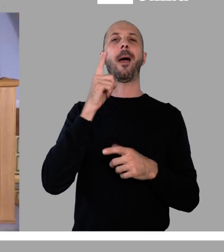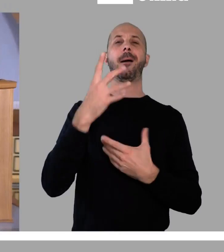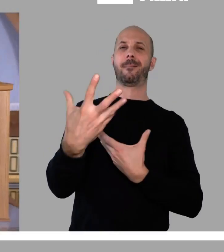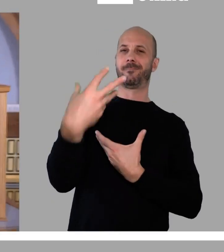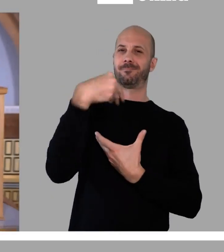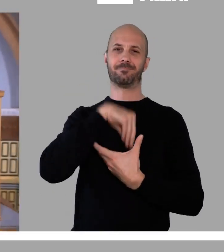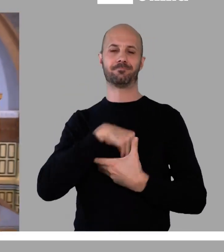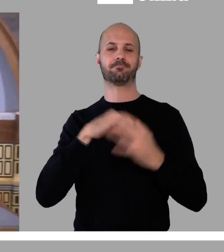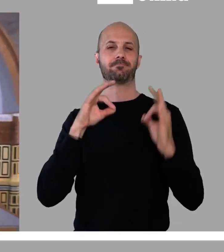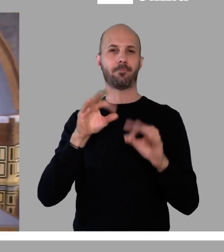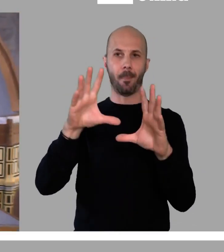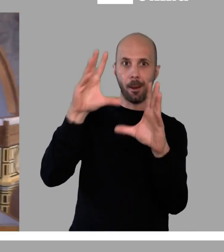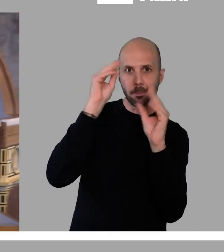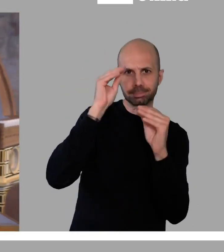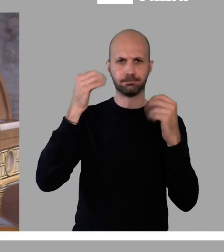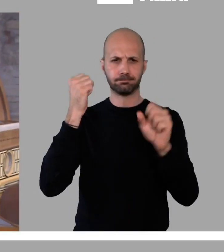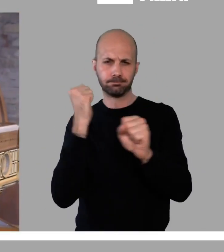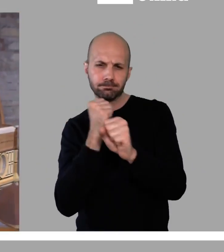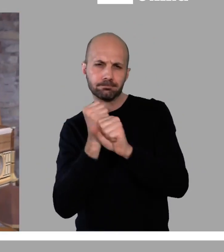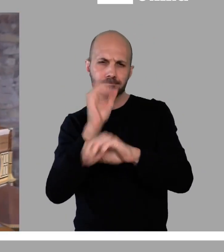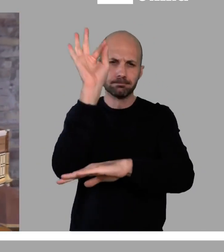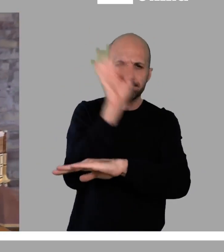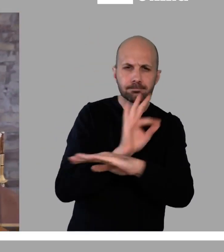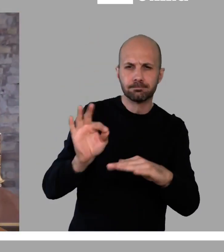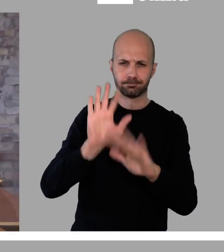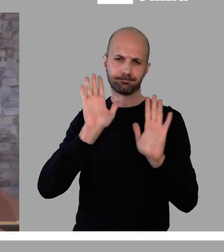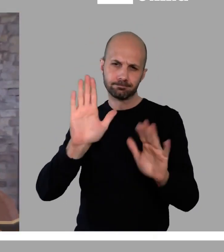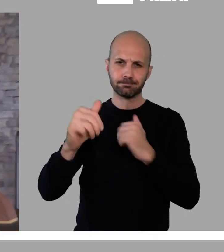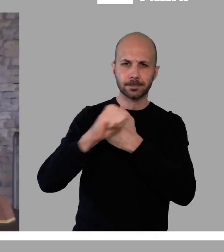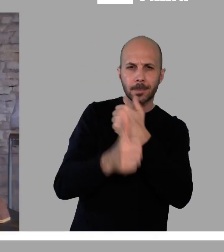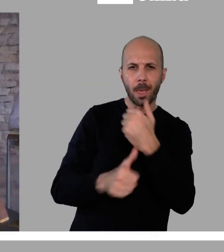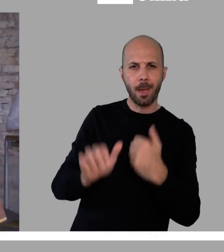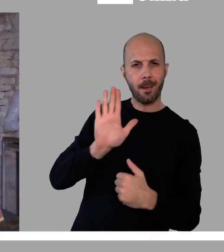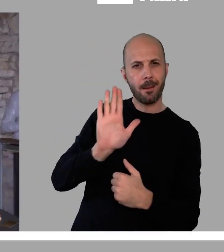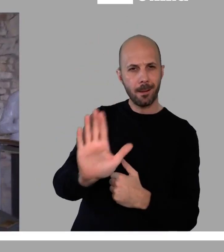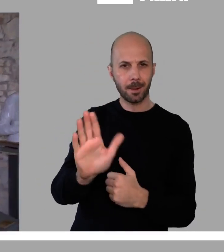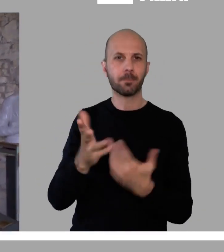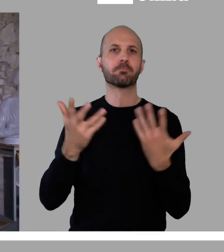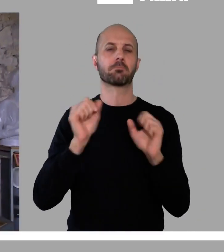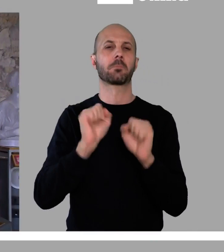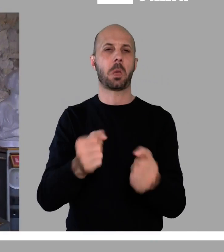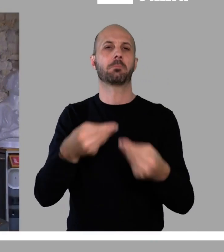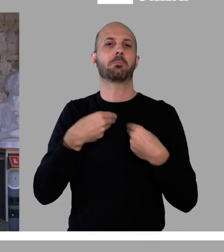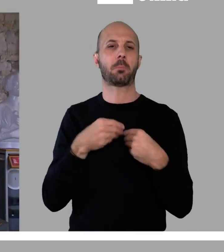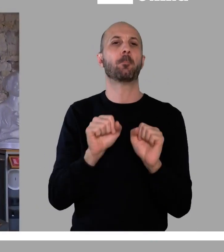In order to have a good understanding and comprehension of an architectural work